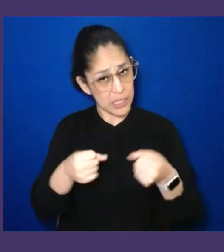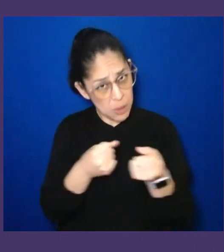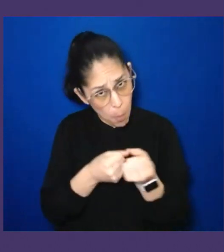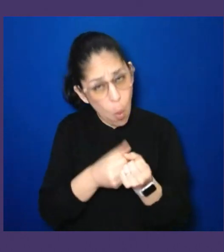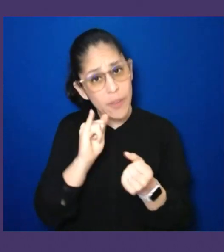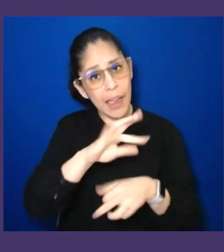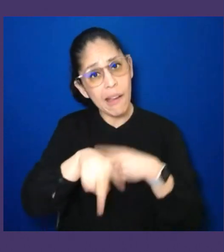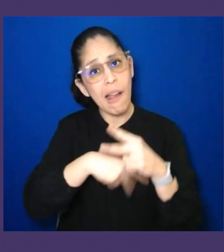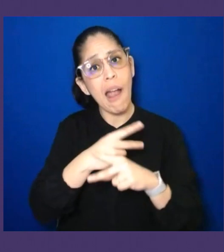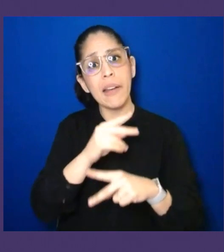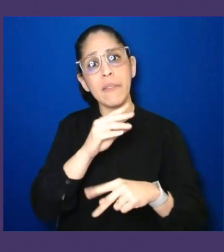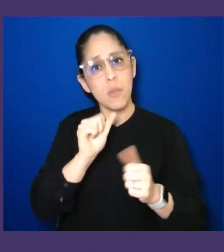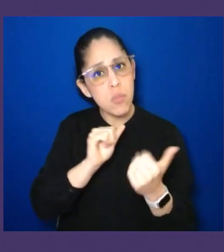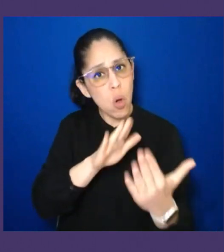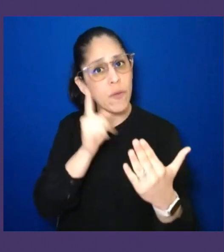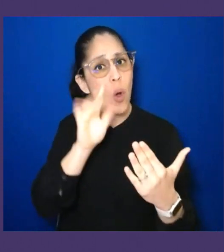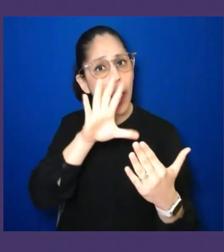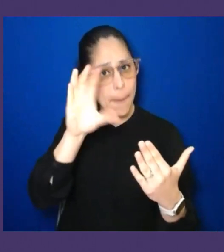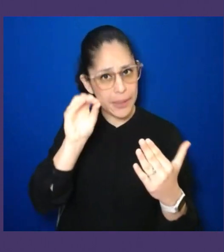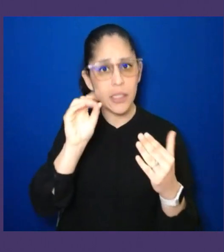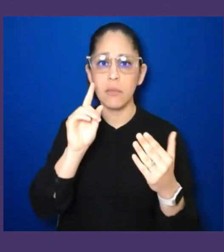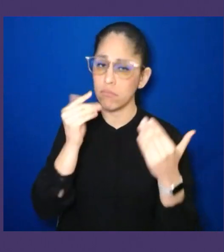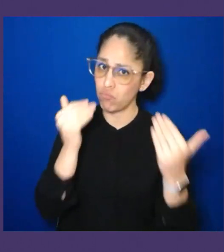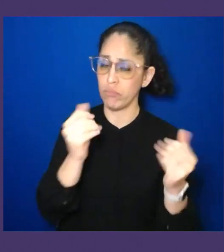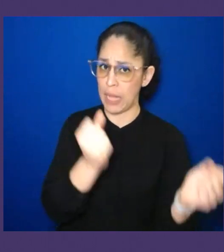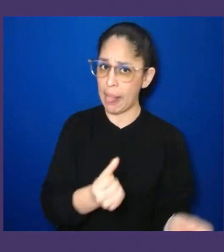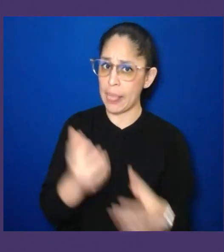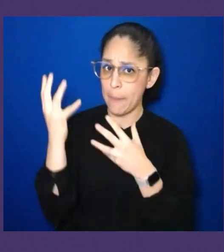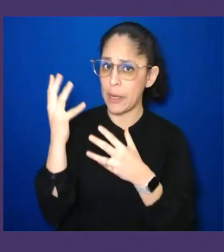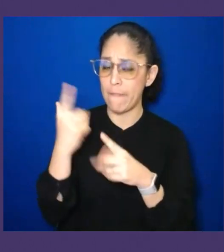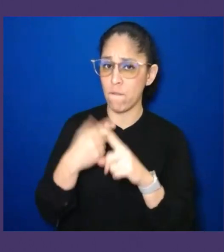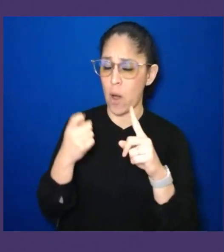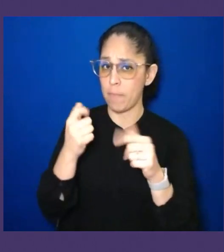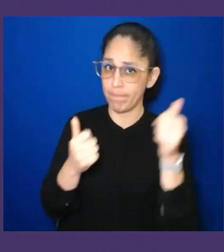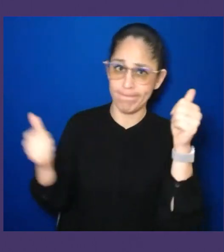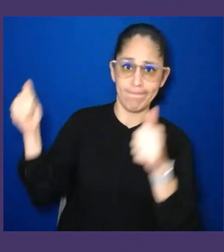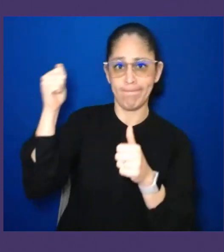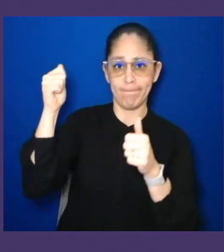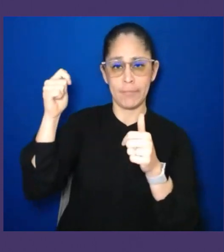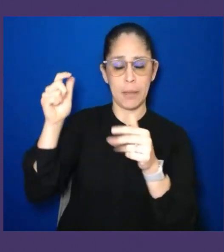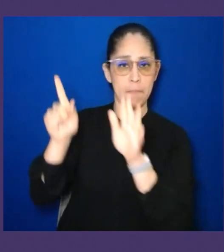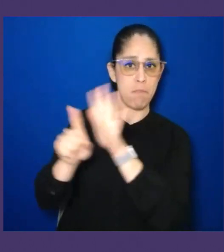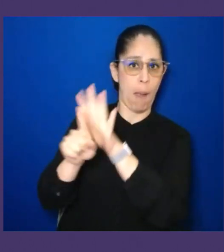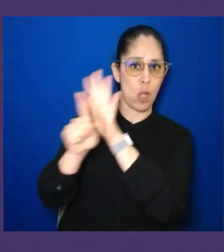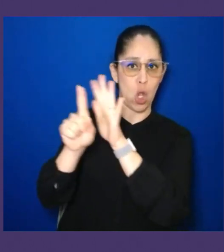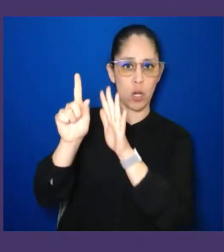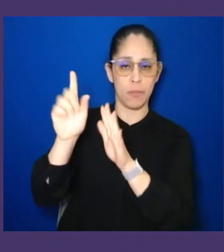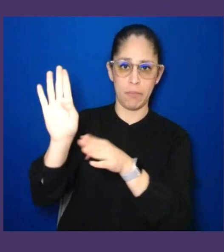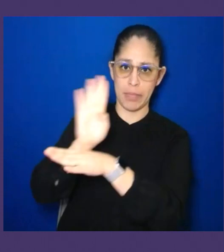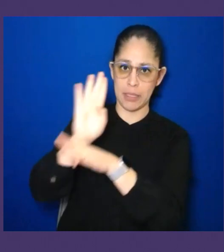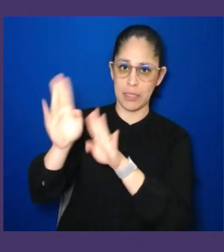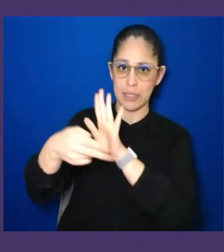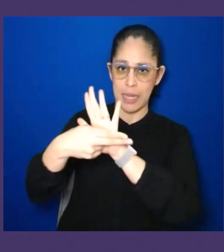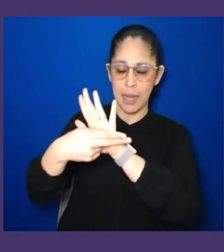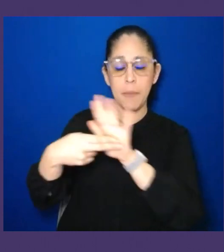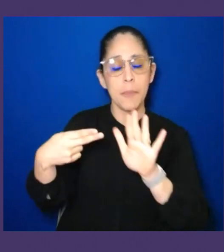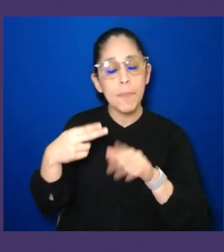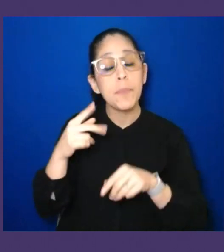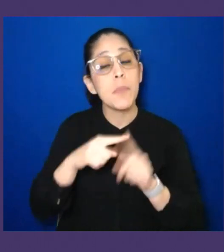eliminate it from some of the major employers. I also want to say, as a footnote, I think one thing that we can think about